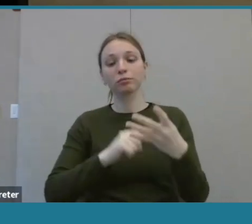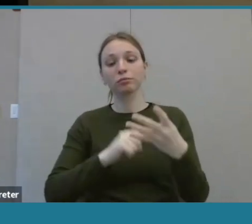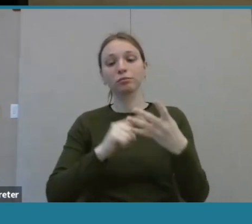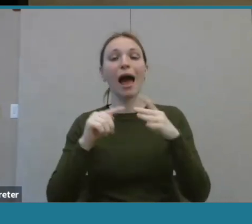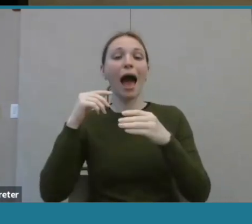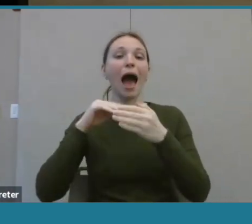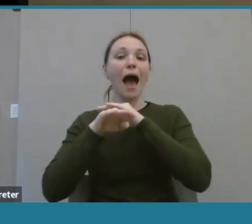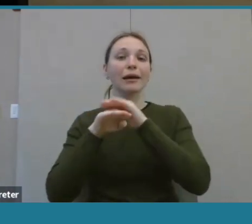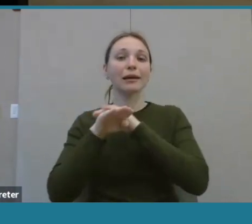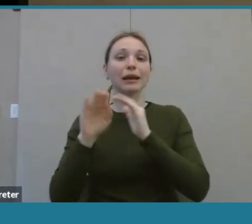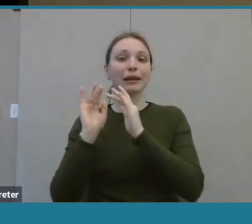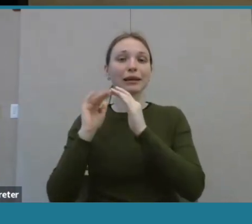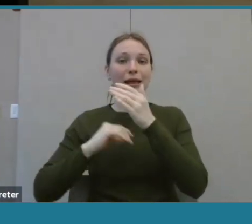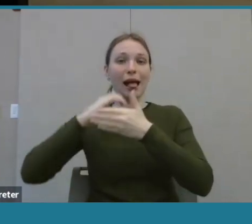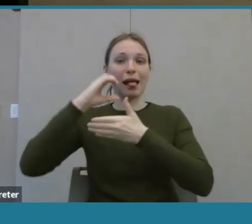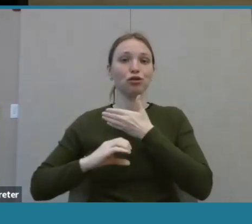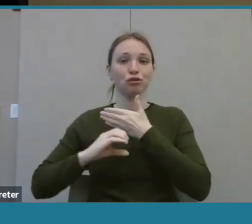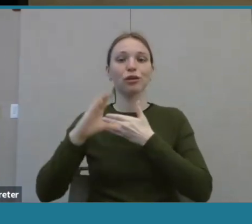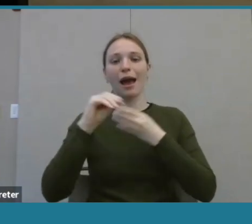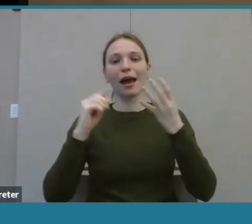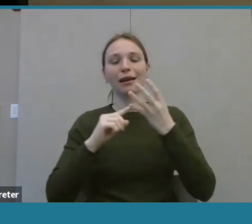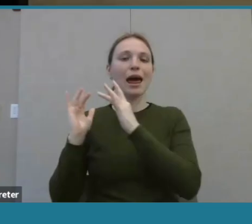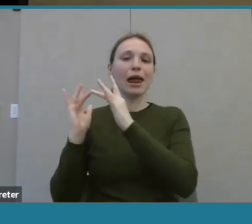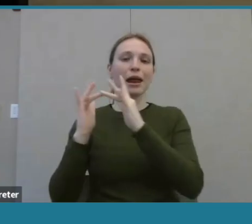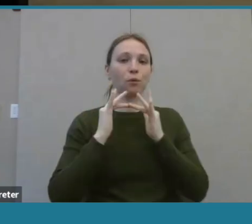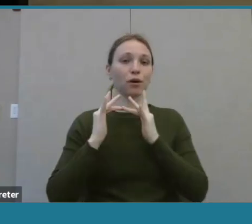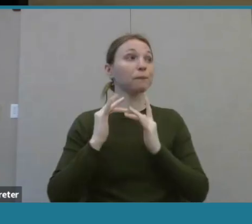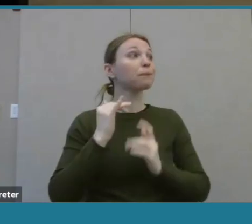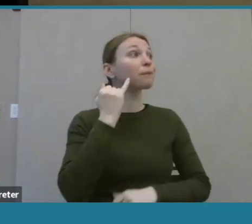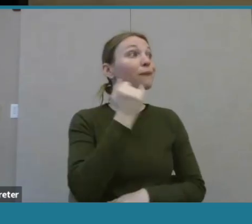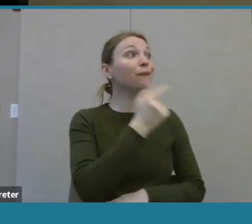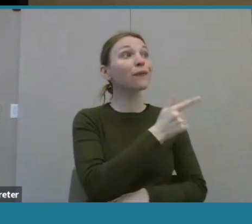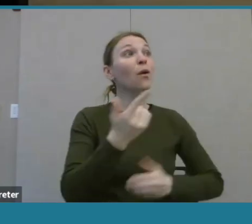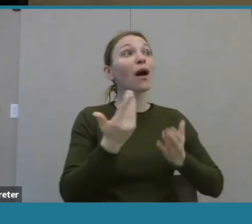We have, if you're here in person, sorry Zoom room folks, but we've got stickers if you want to pick them up.